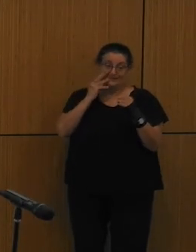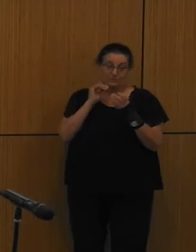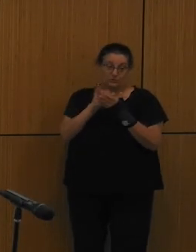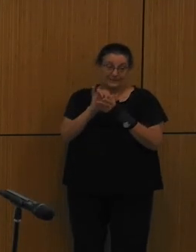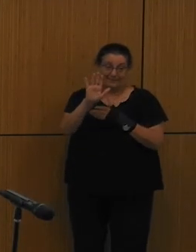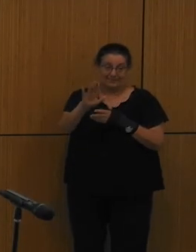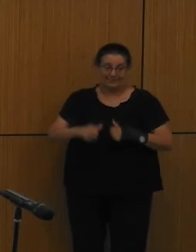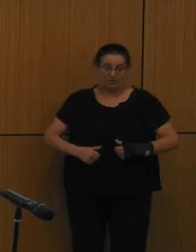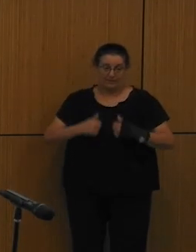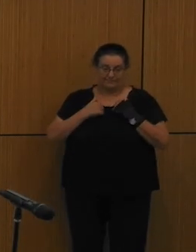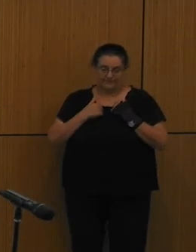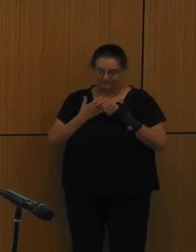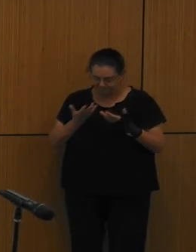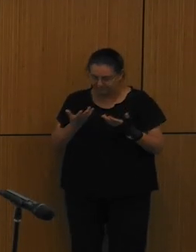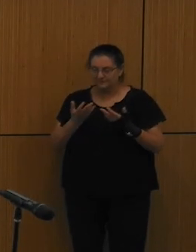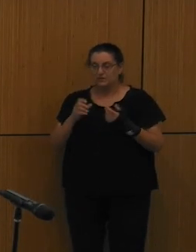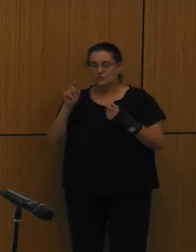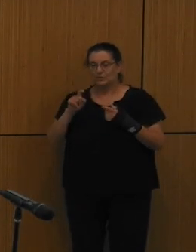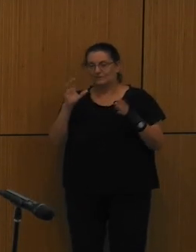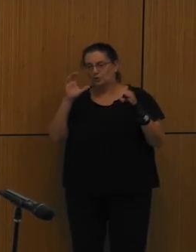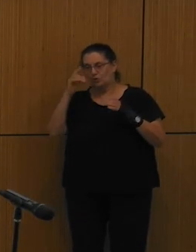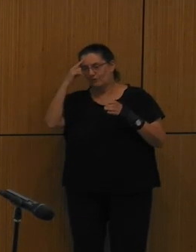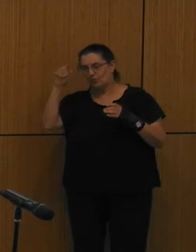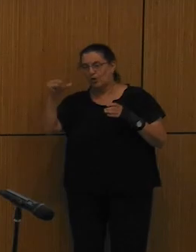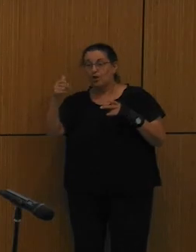And so we have to look for kind of other ways to,